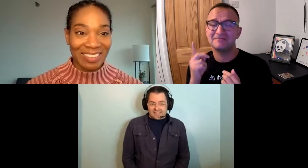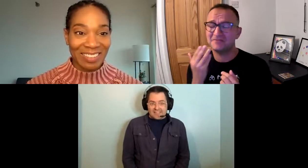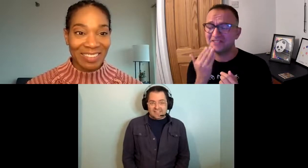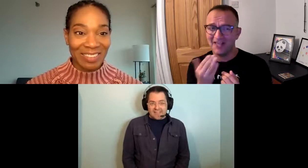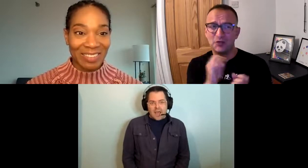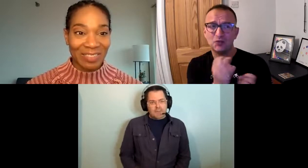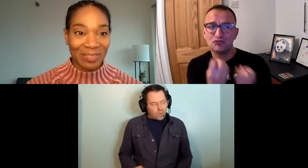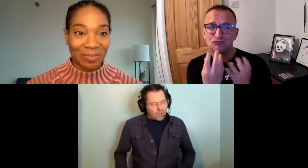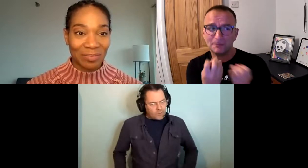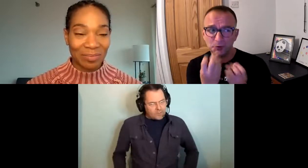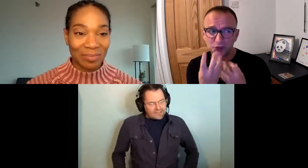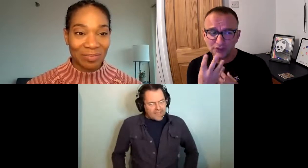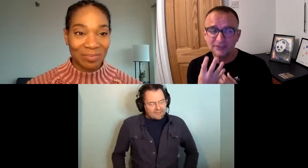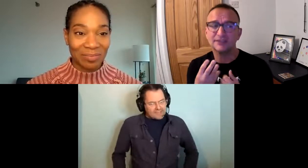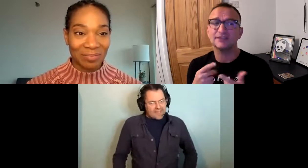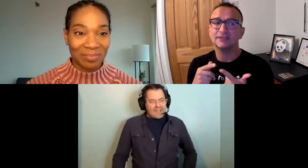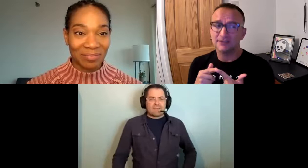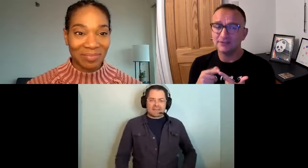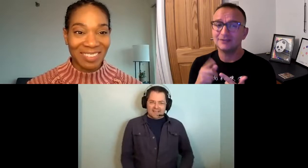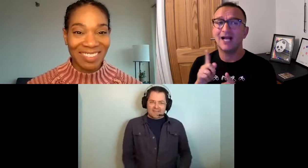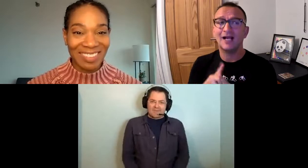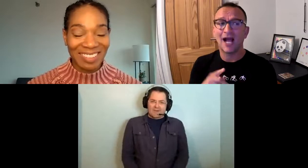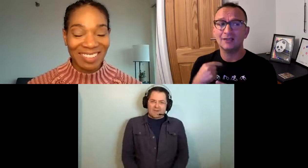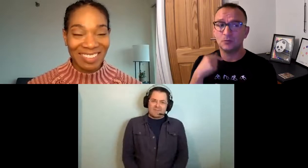on our website probably maybe Monday or Tuesday, so